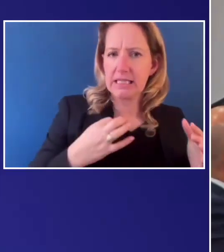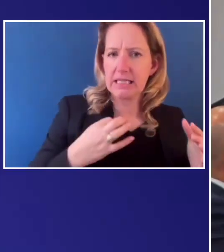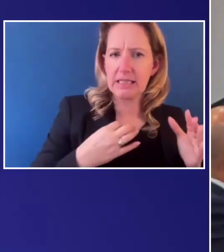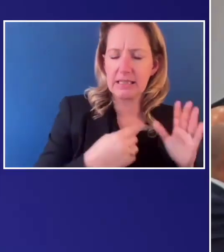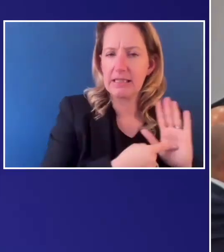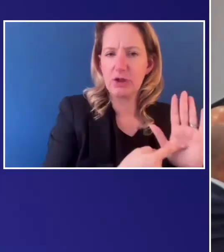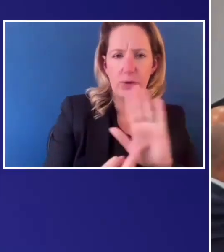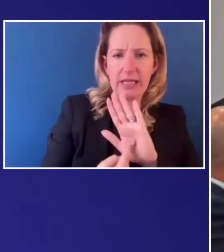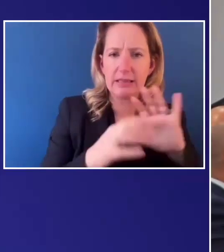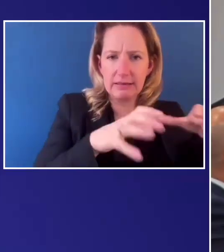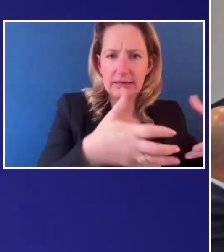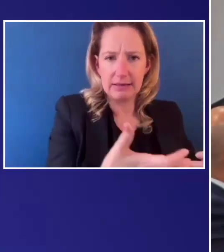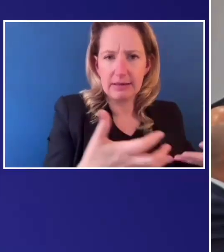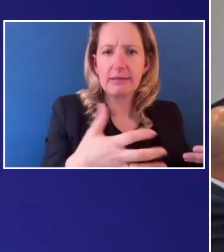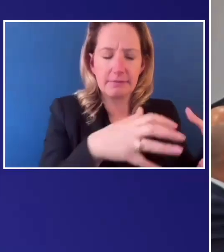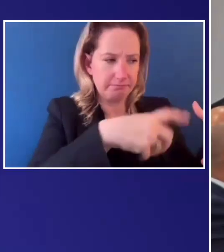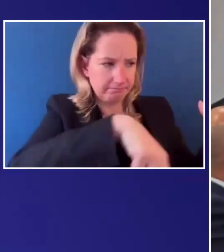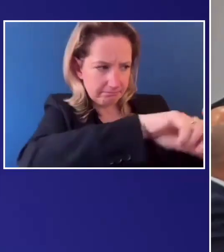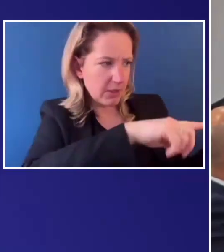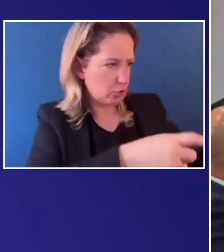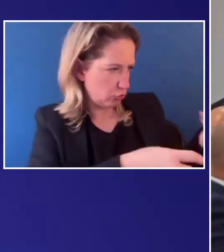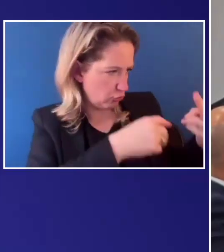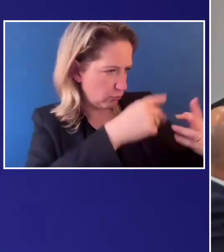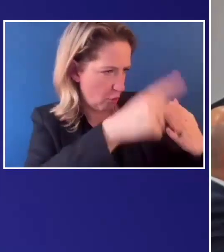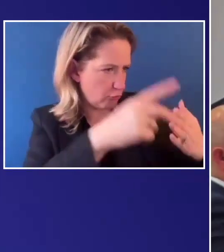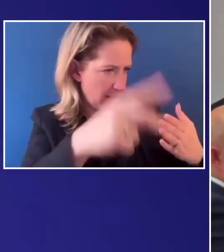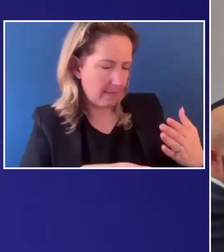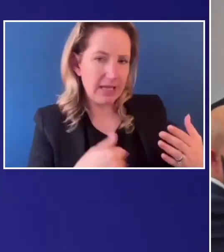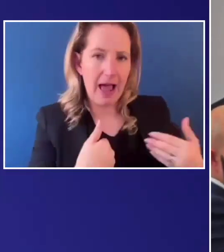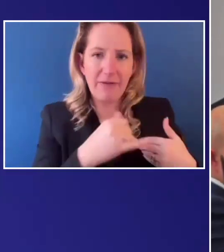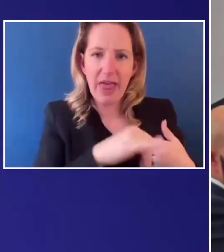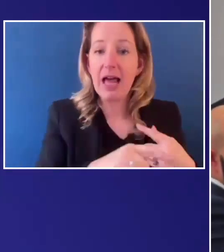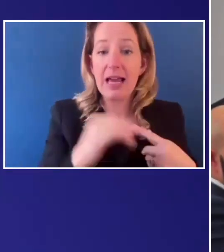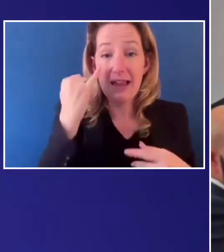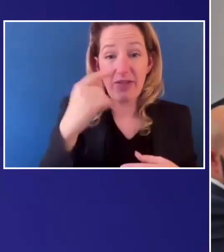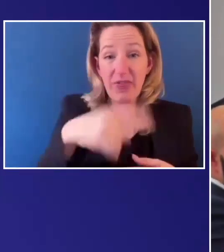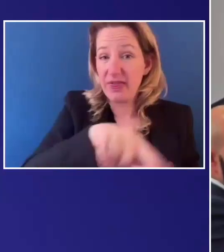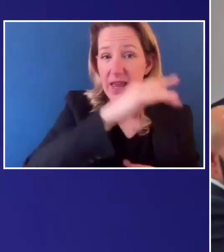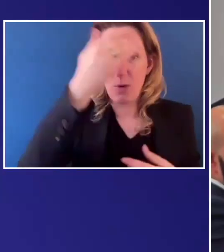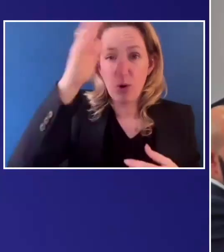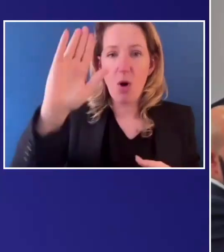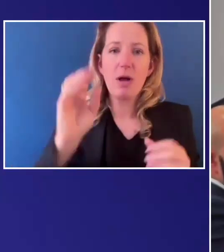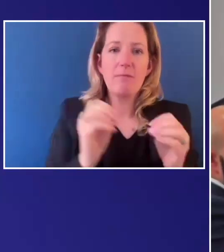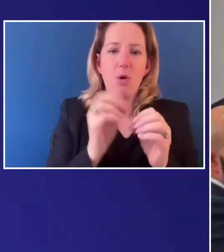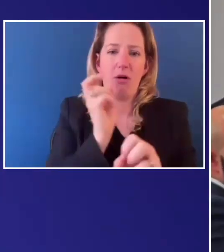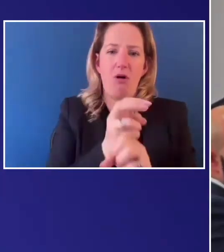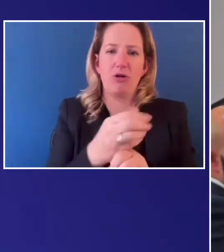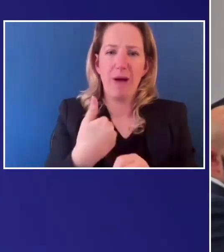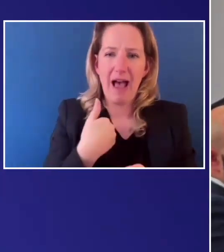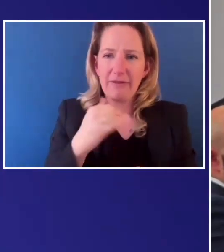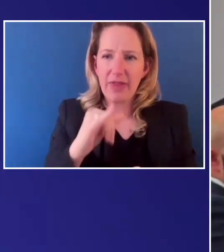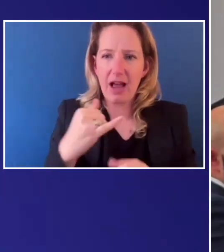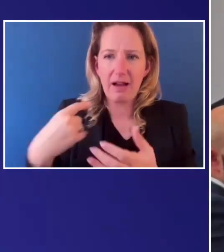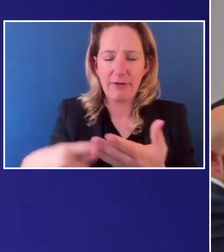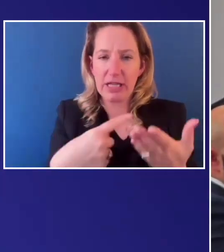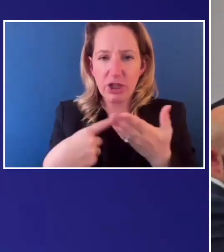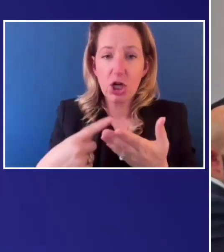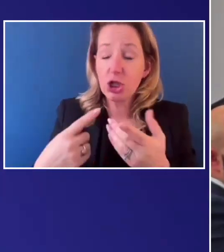the reality. And when they don't know, it's harder to have that conversation. So I just didn't know if that was something you guys had available.